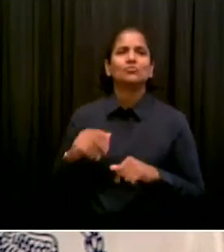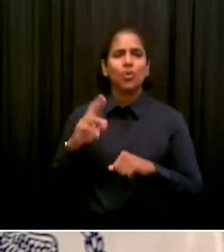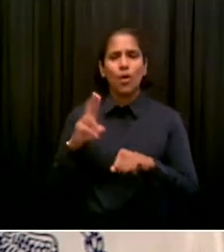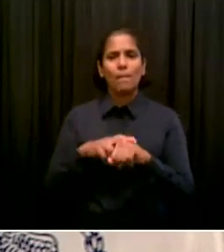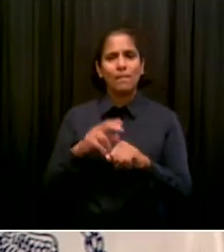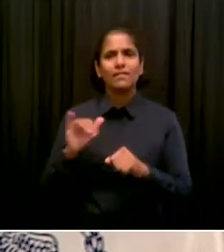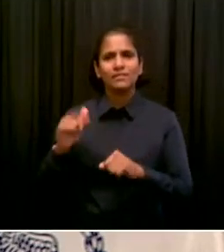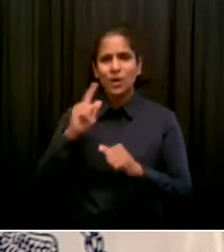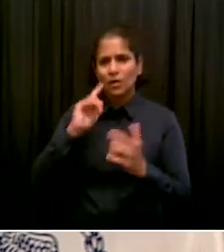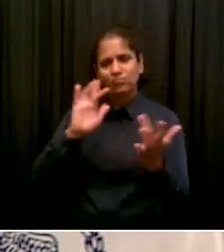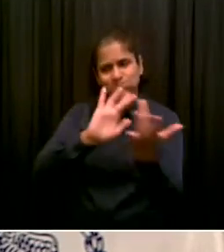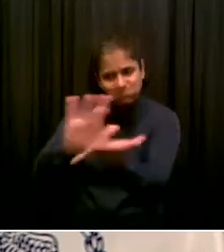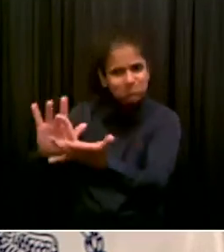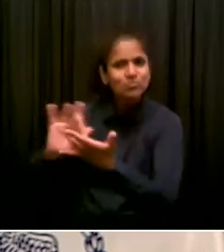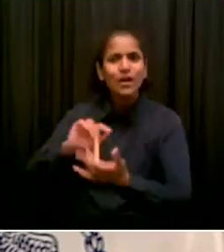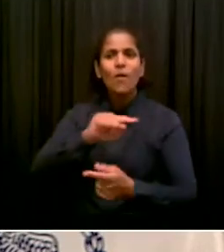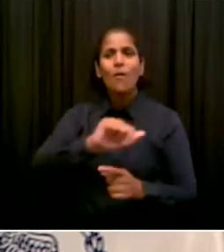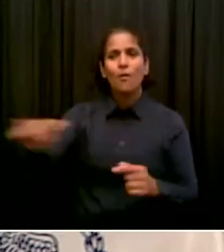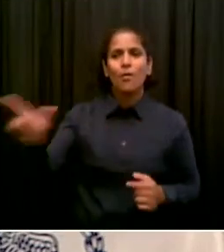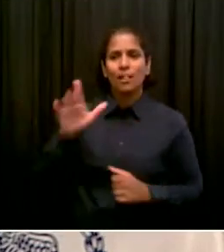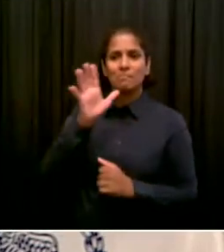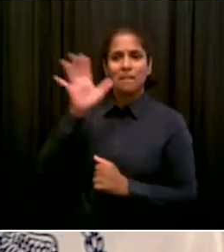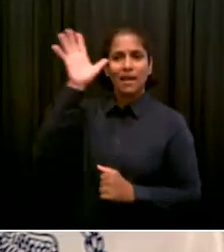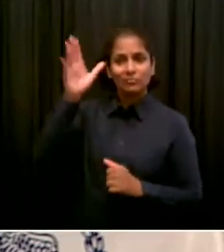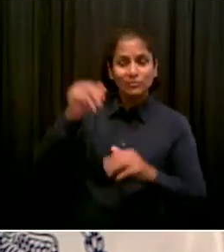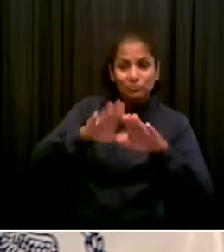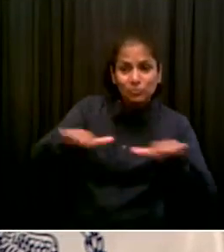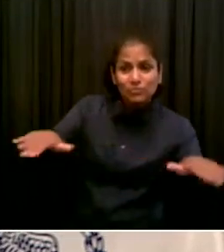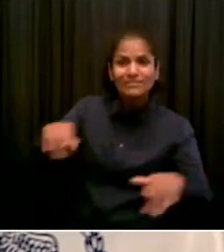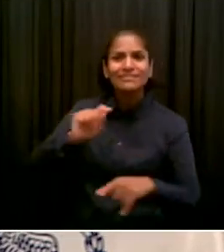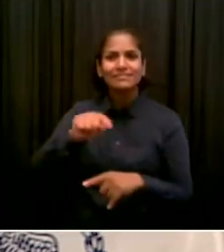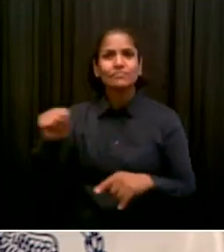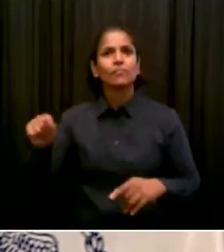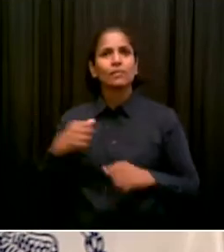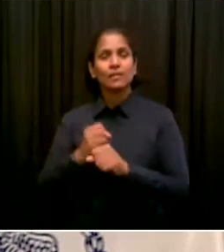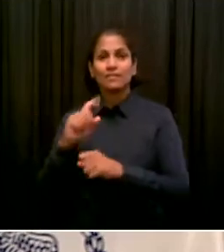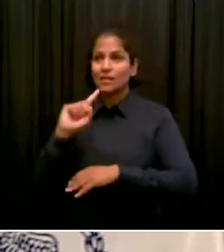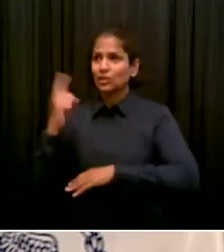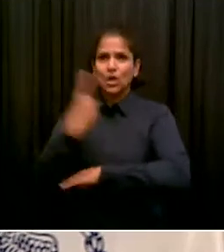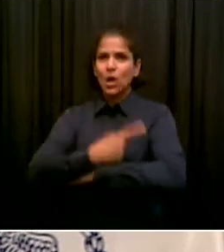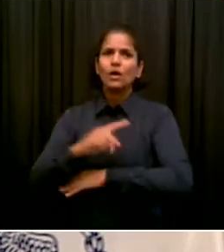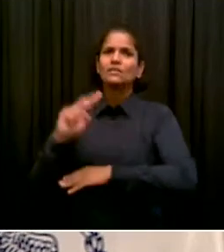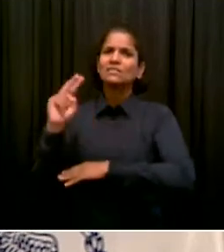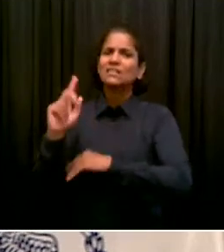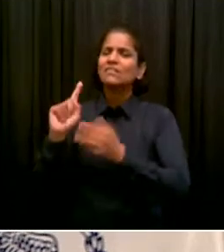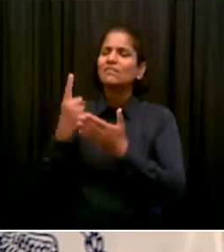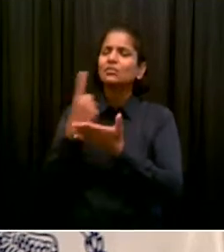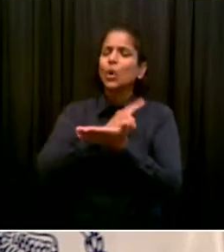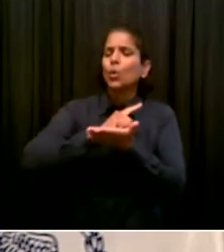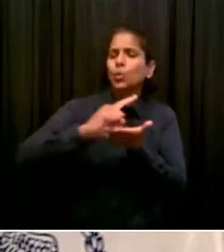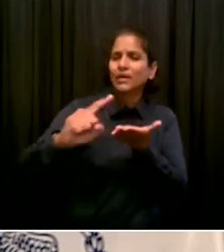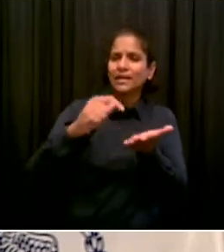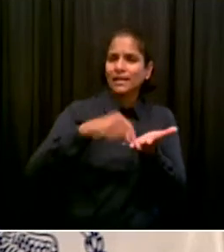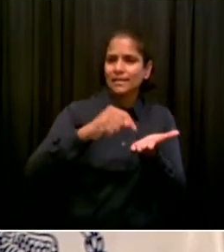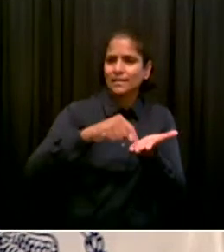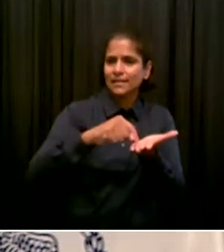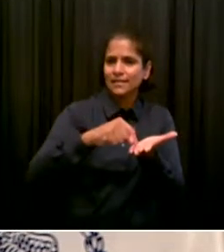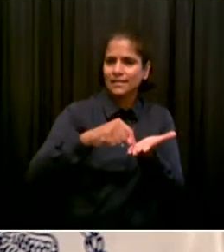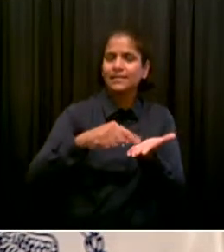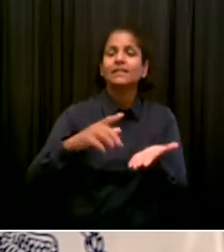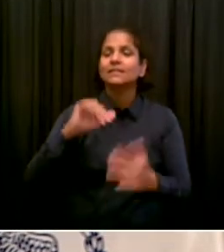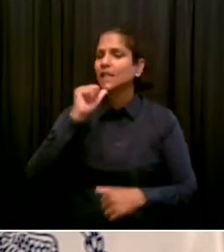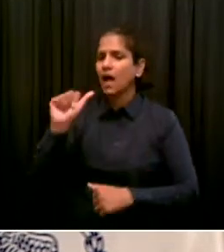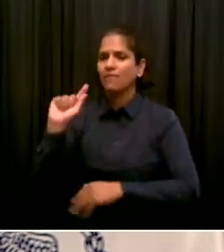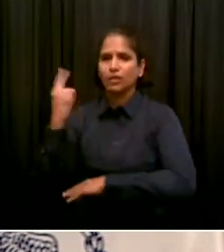EEVRY YEAR.